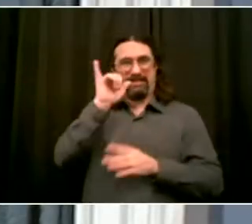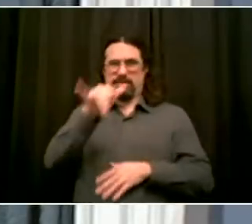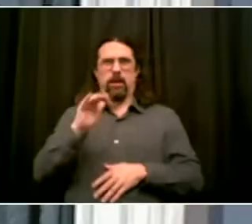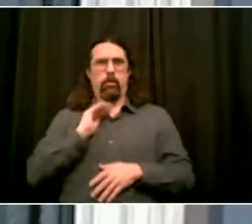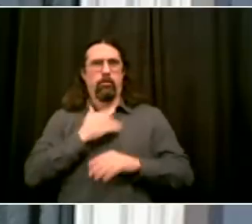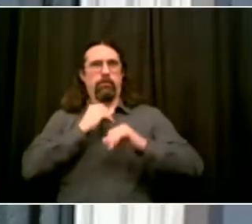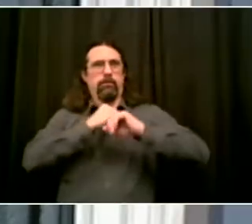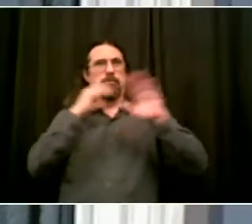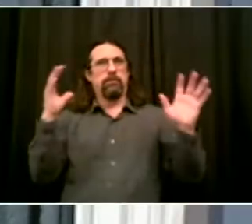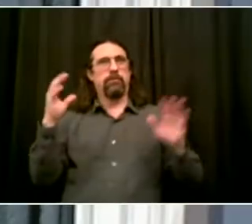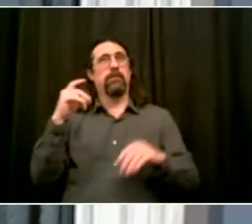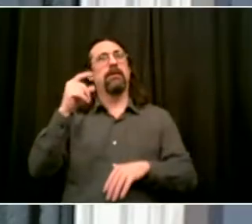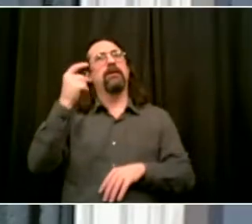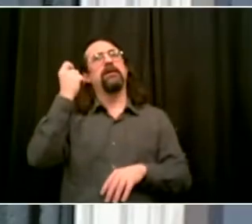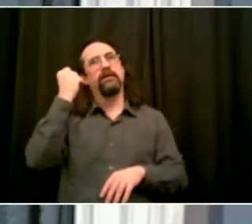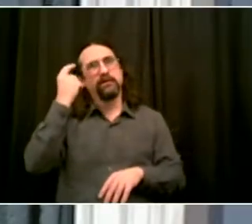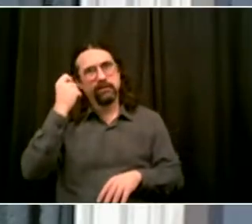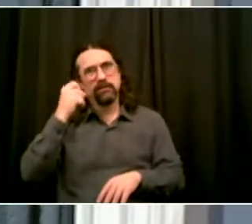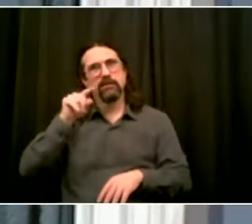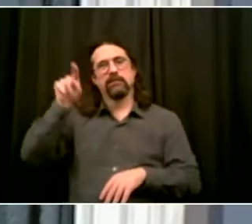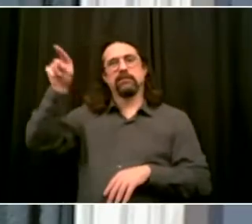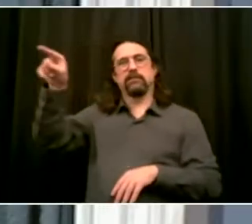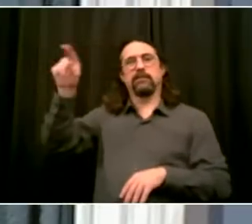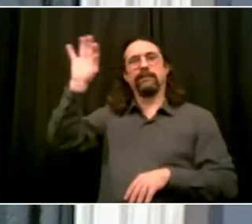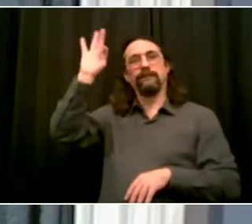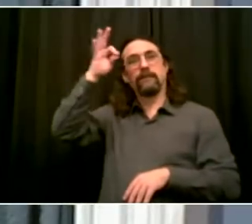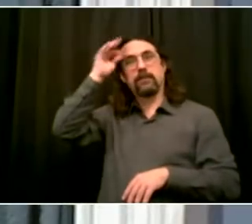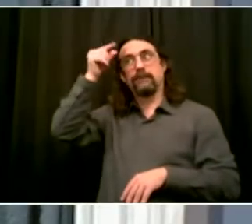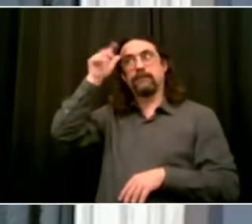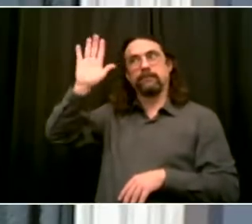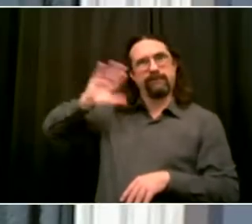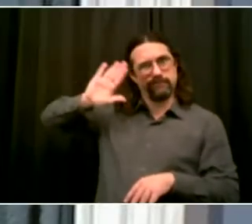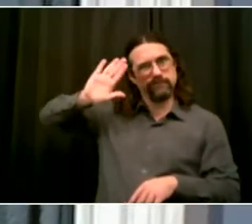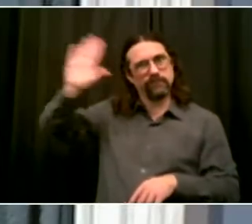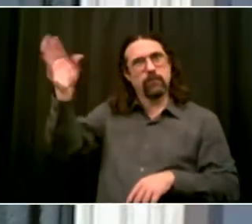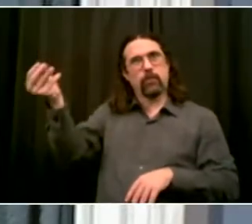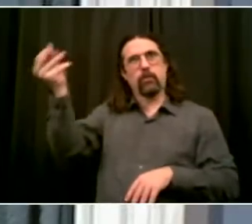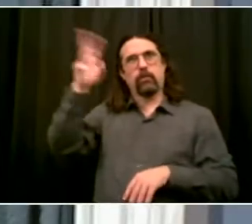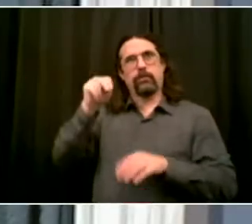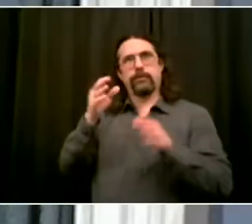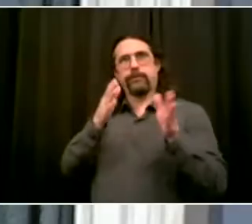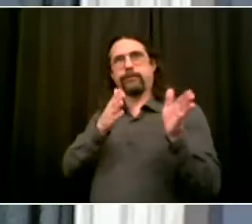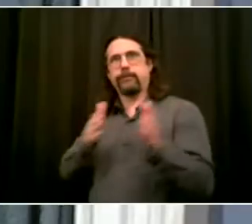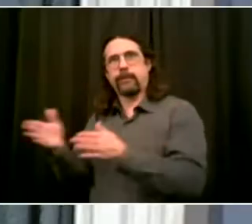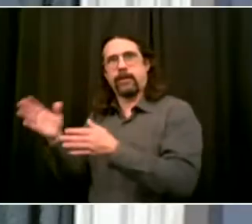FACILITY PHARMACY PROGRAM WITH COORDINATION